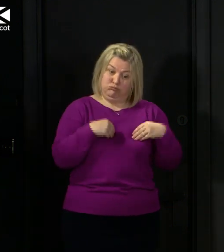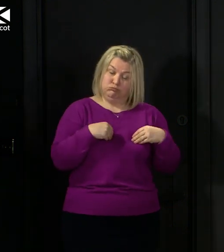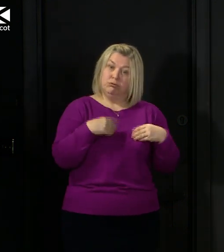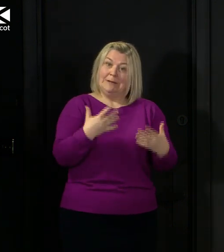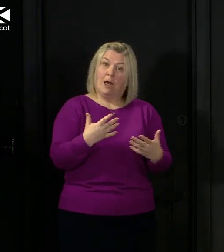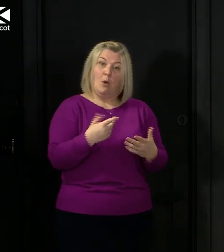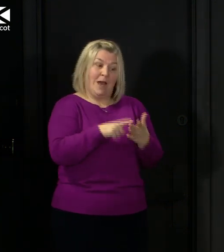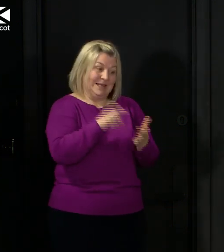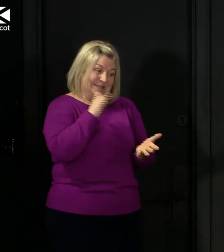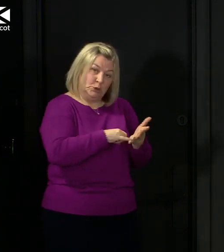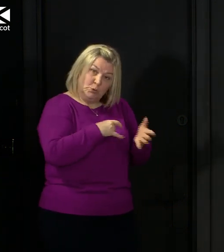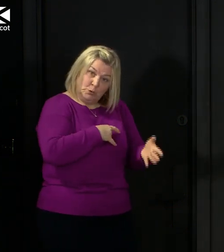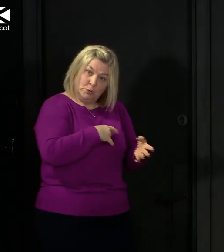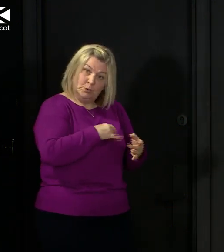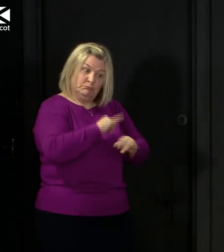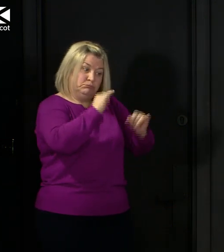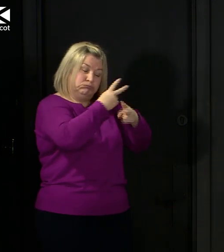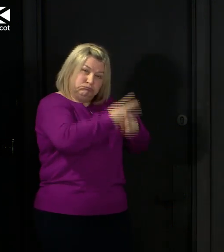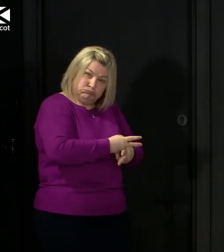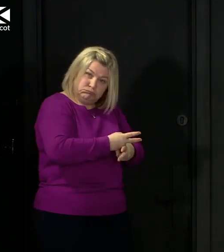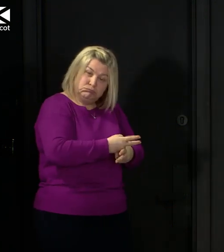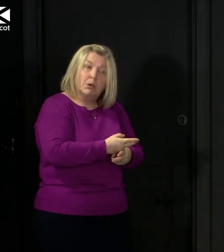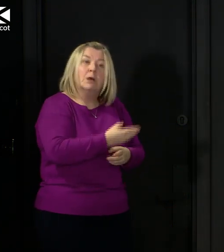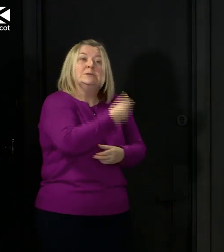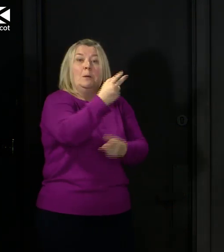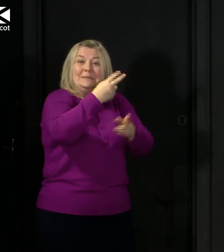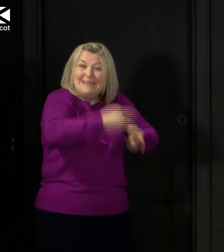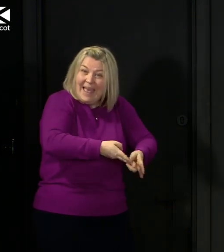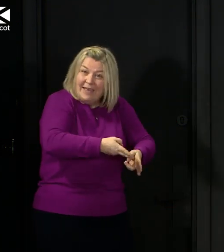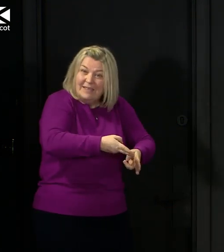admissions, unfortunately deaths, will have already been infected before these measures